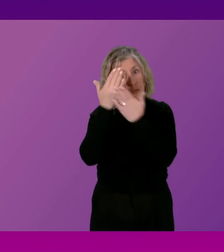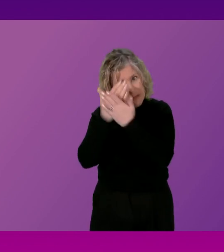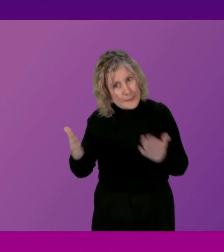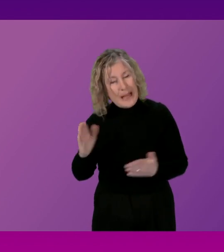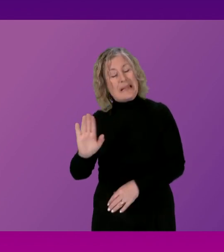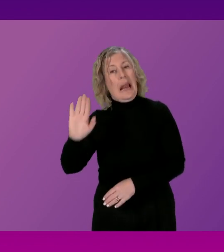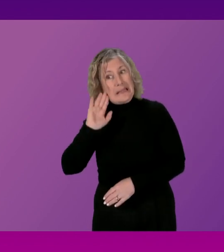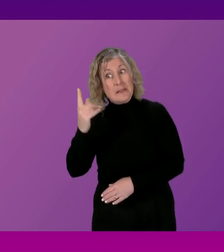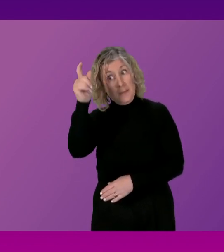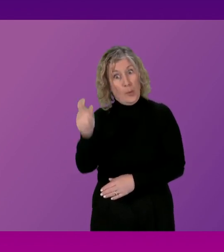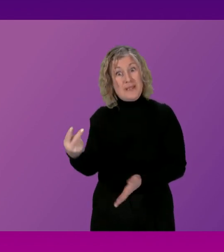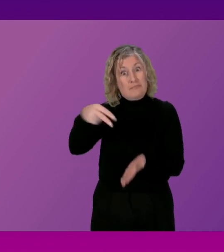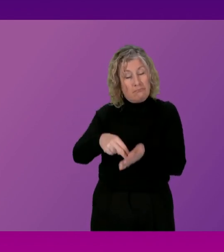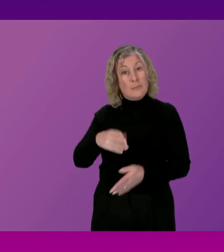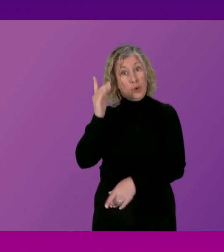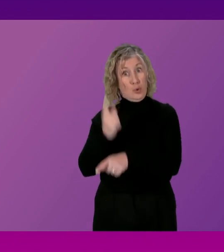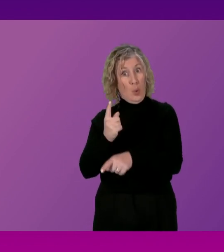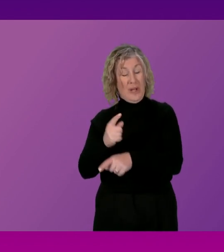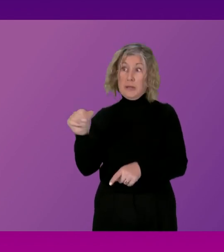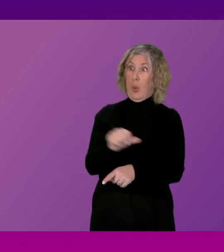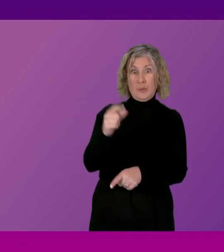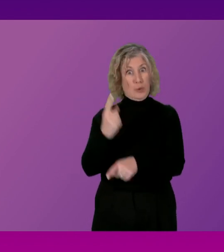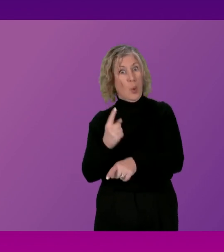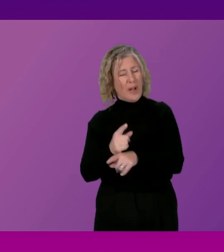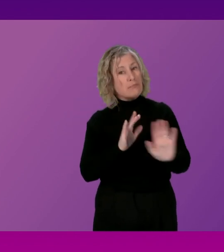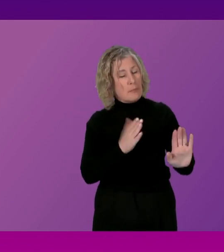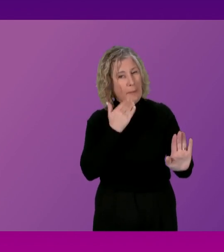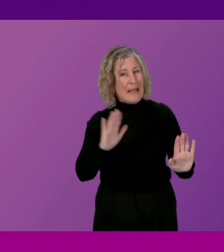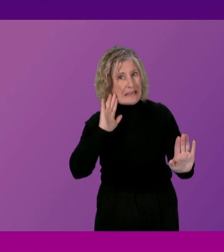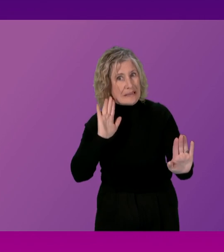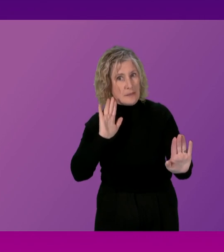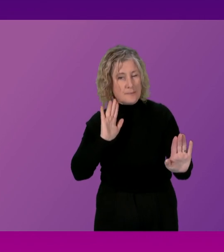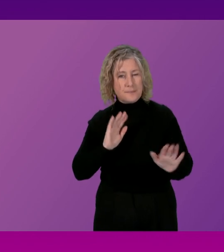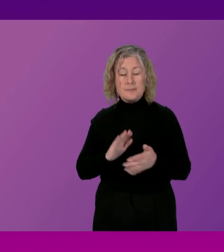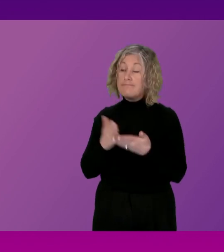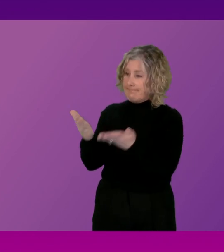When a member is meant to be speaking in the chamber, let us listen to them.